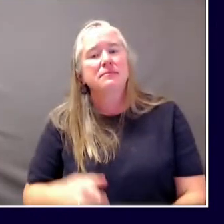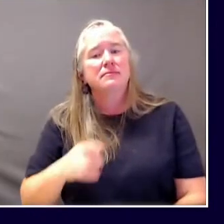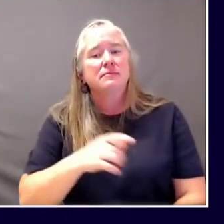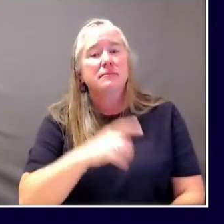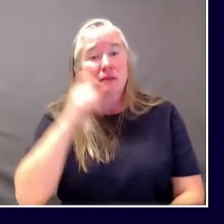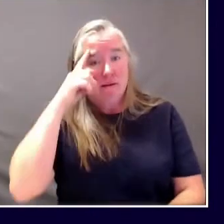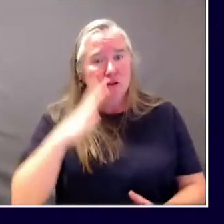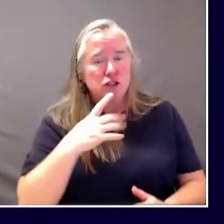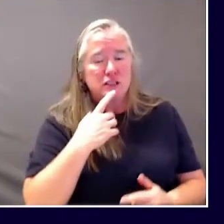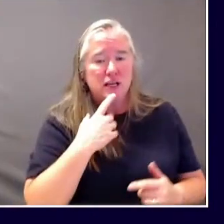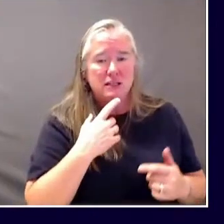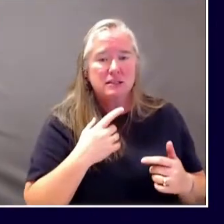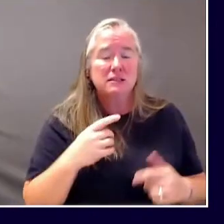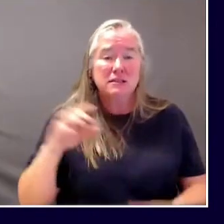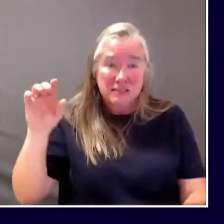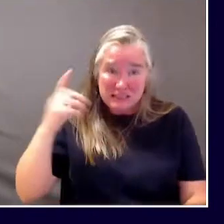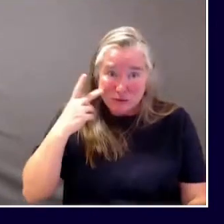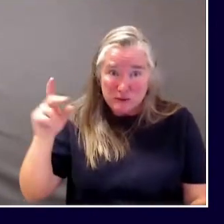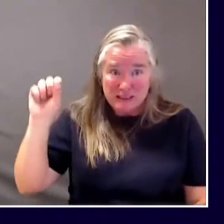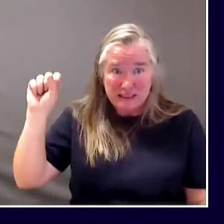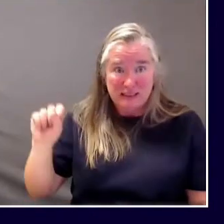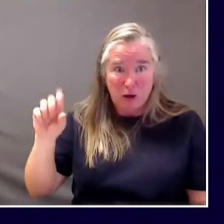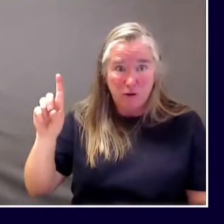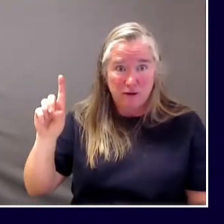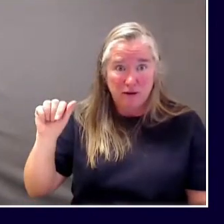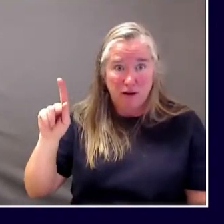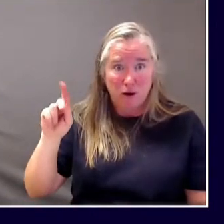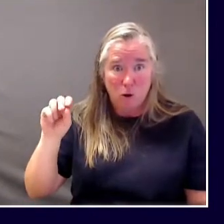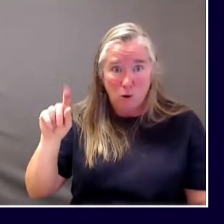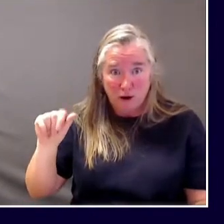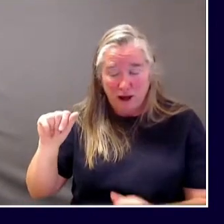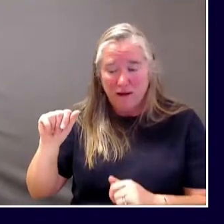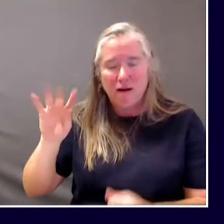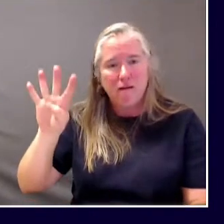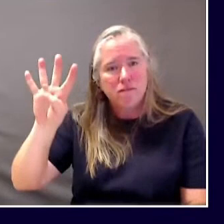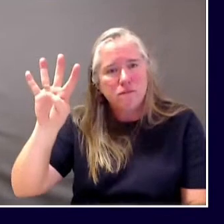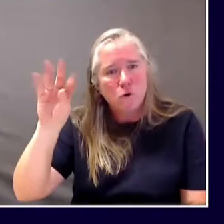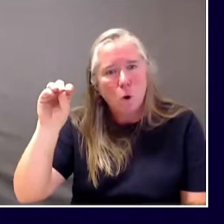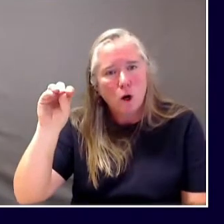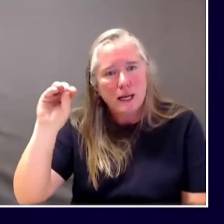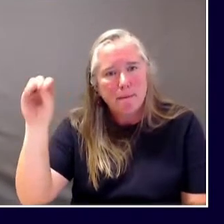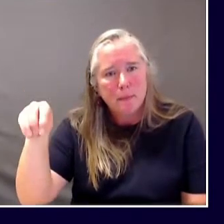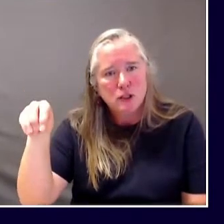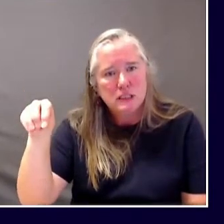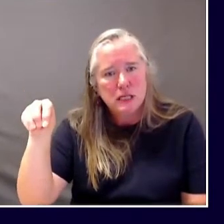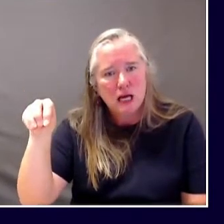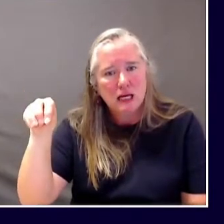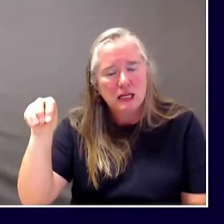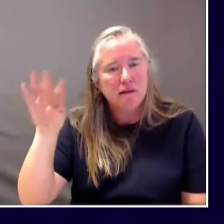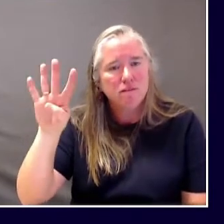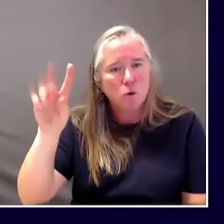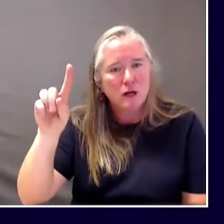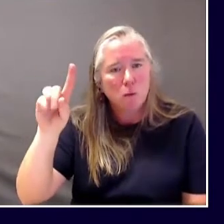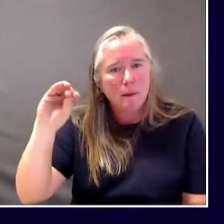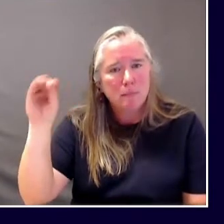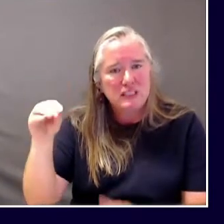see for instance in South Dakota where they've had a forty